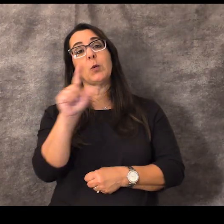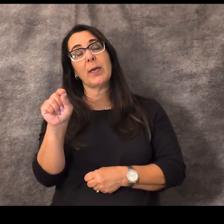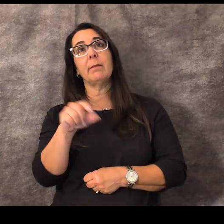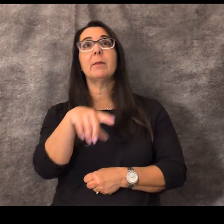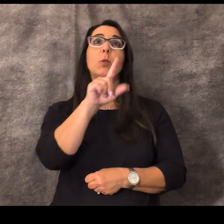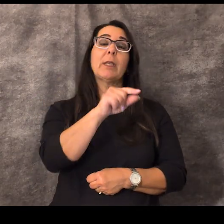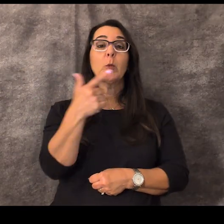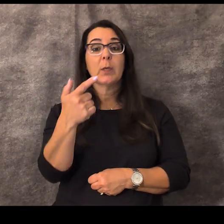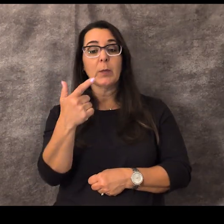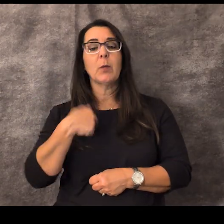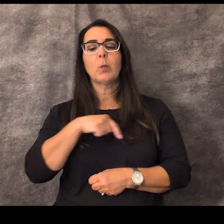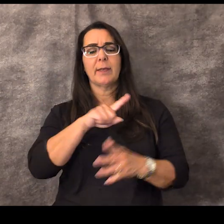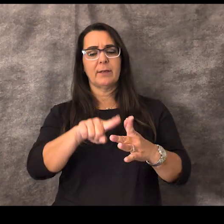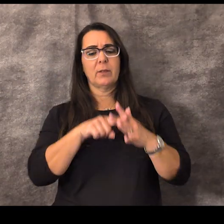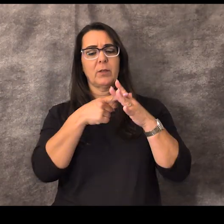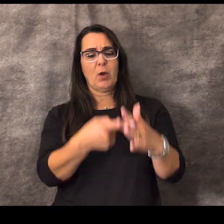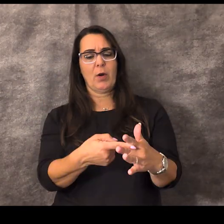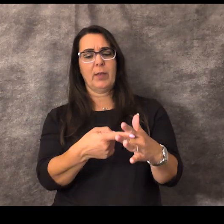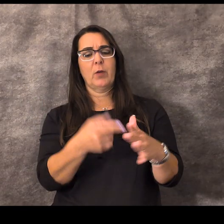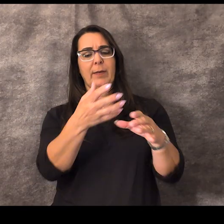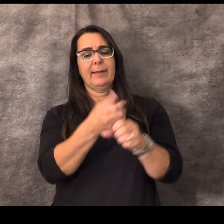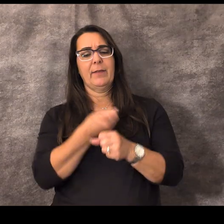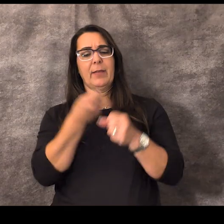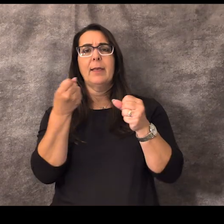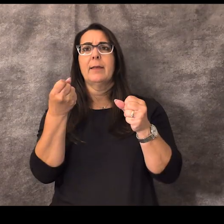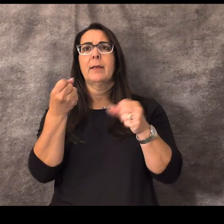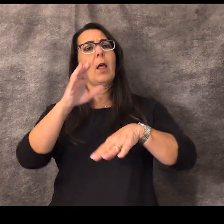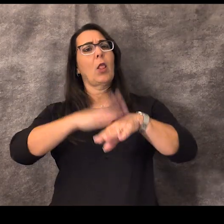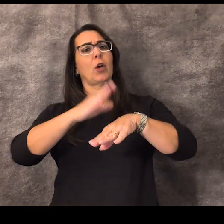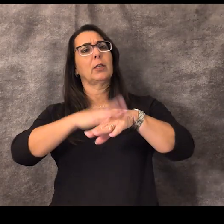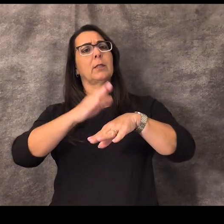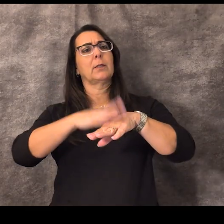We started receiving, sort of alerts, right? From the community